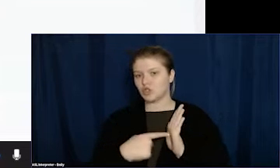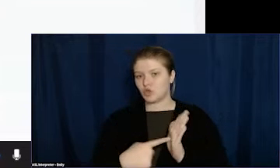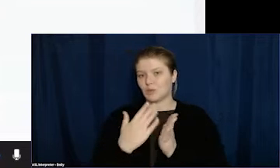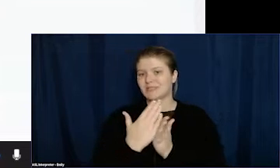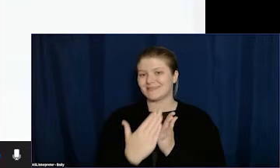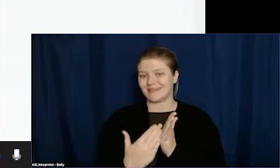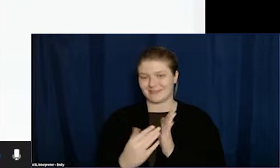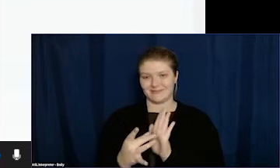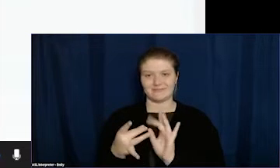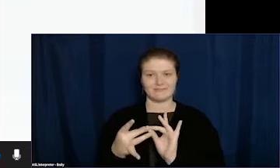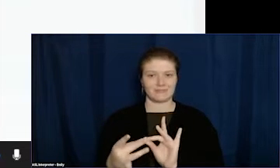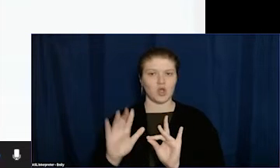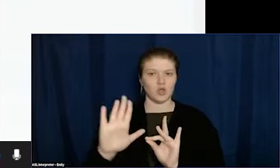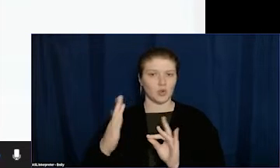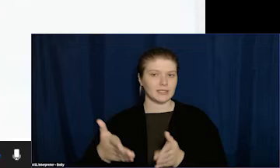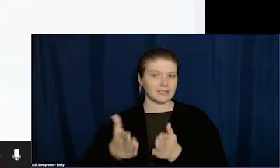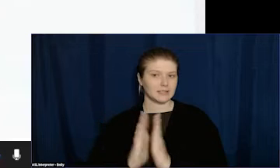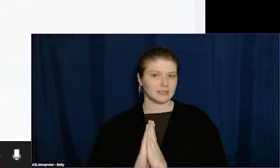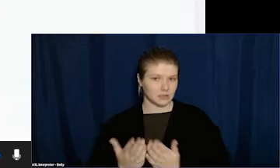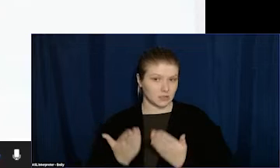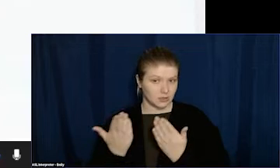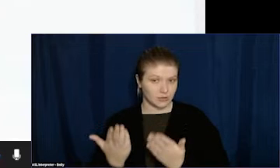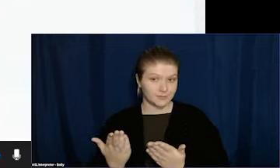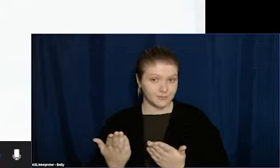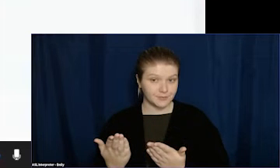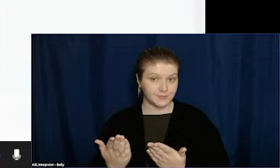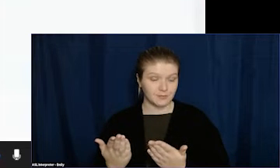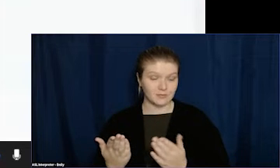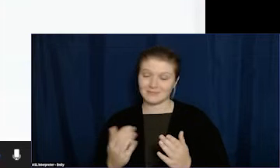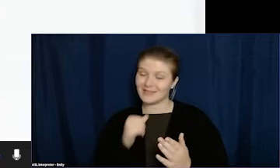and relevant for your proposal type. So this is very unlike FastLane, where we just showed you everything.